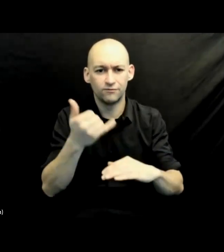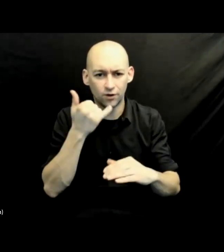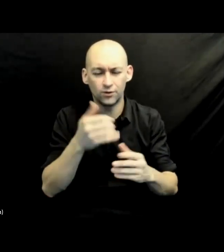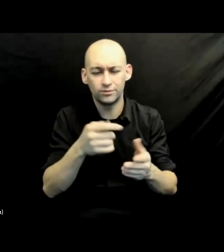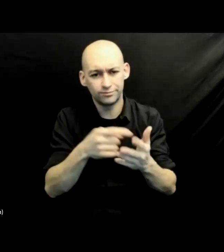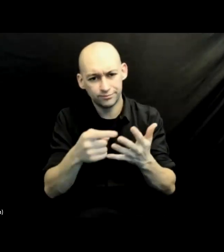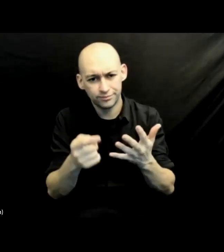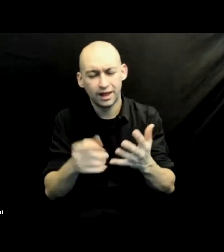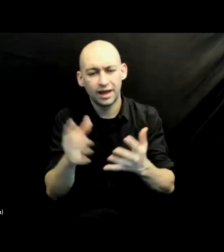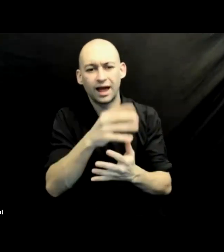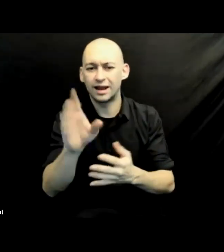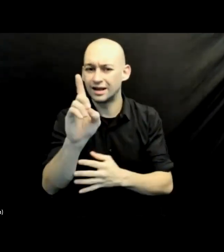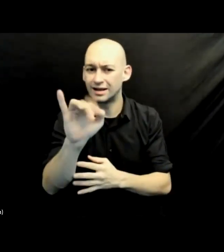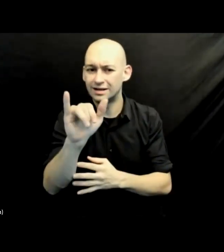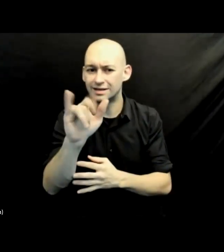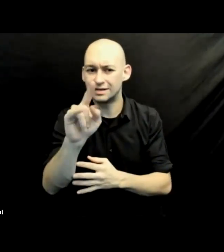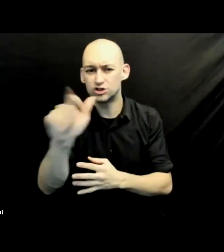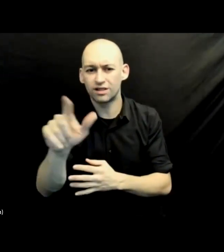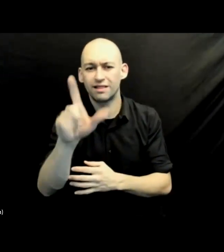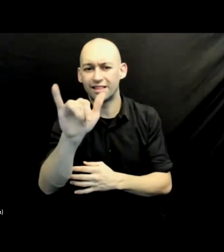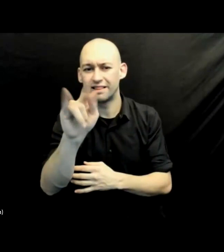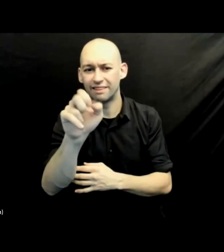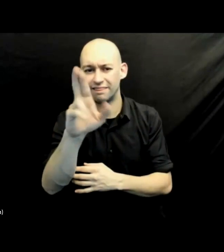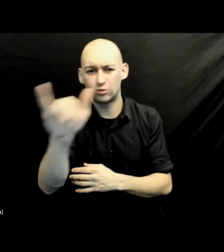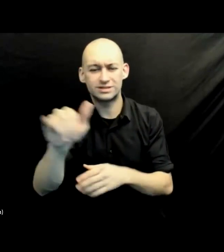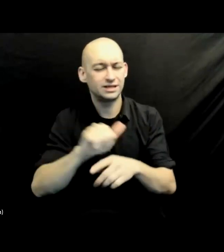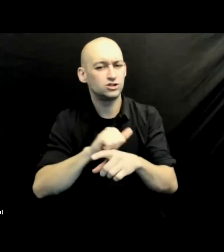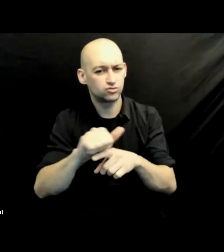training. We know that it's important to have connectivity and it be affordable, but it's also